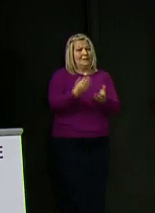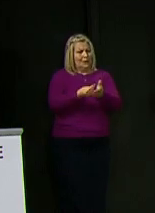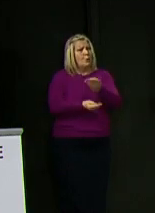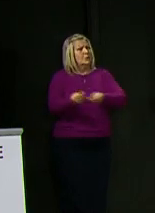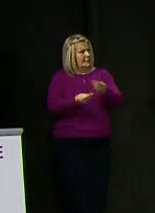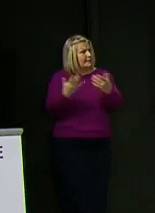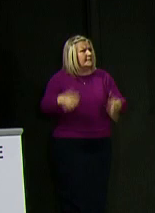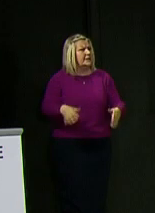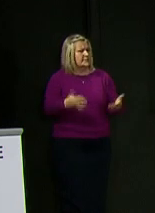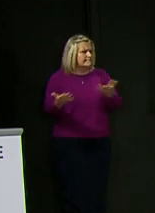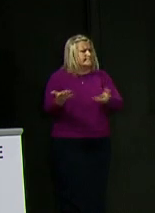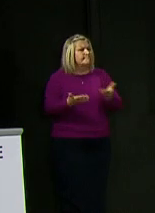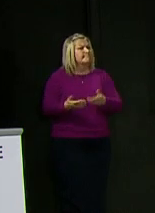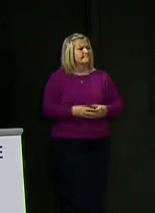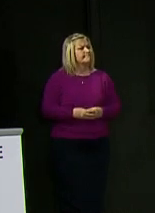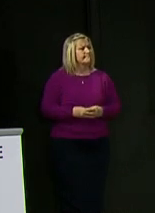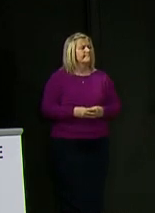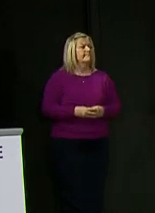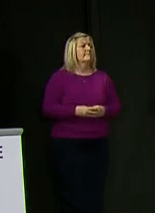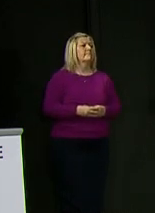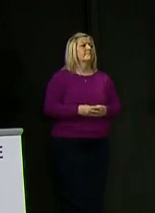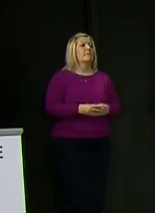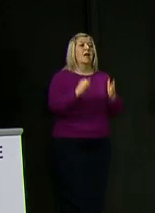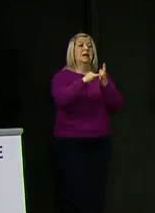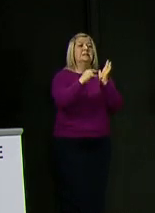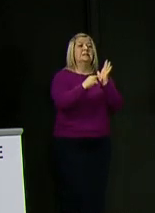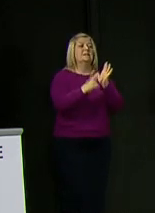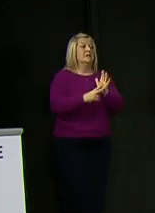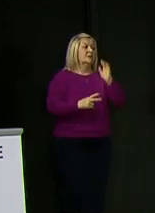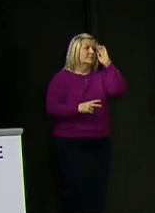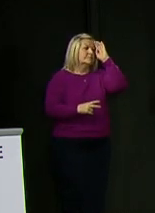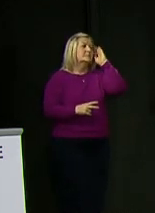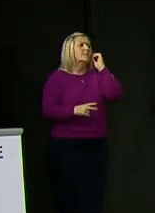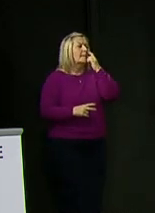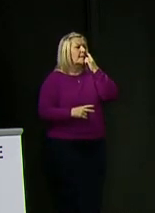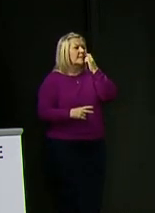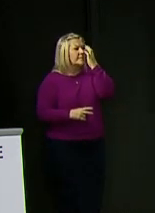Ewan Petrie from STV?